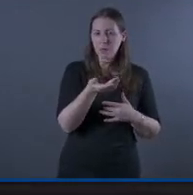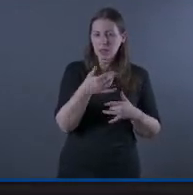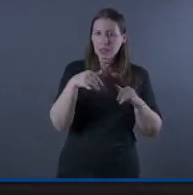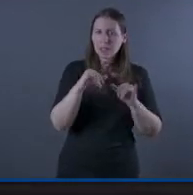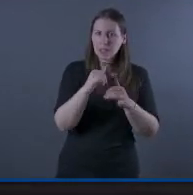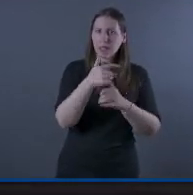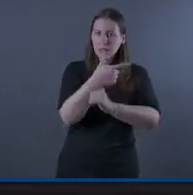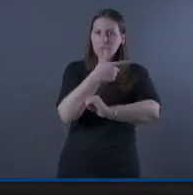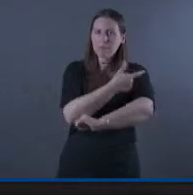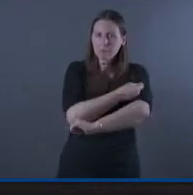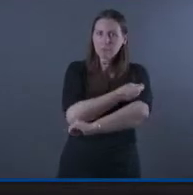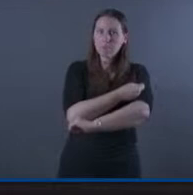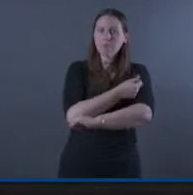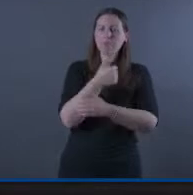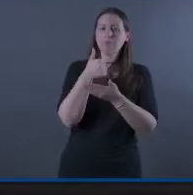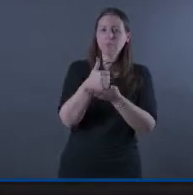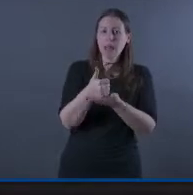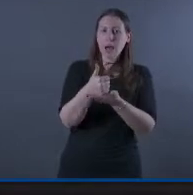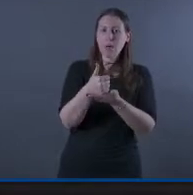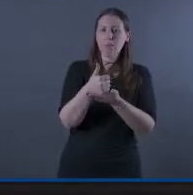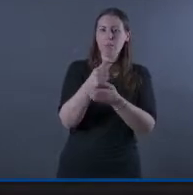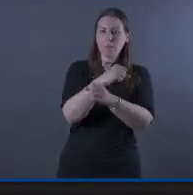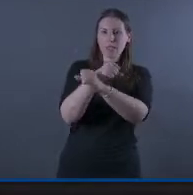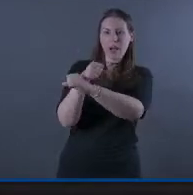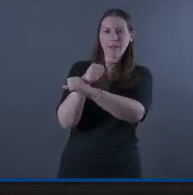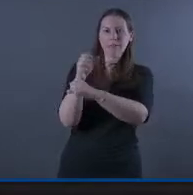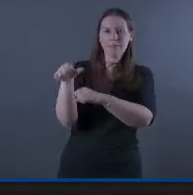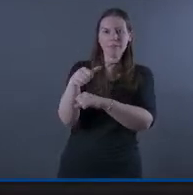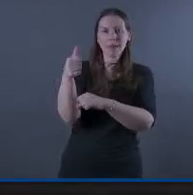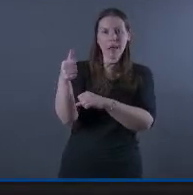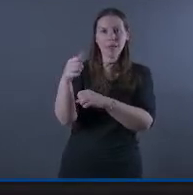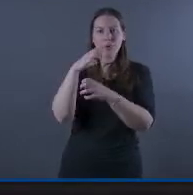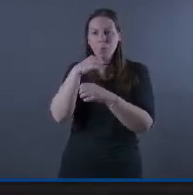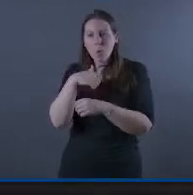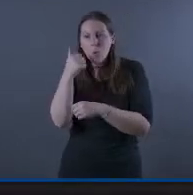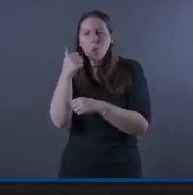Remember each individual who gets vaccinated in our county protects those vulnerable people